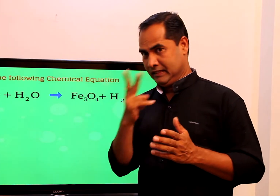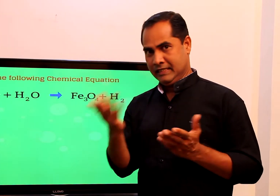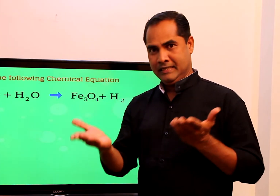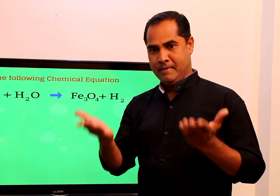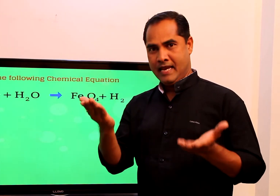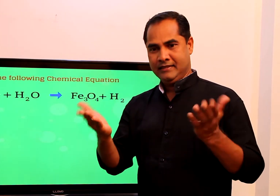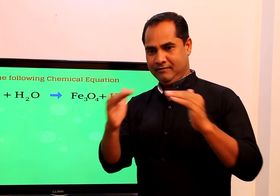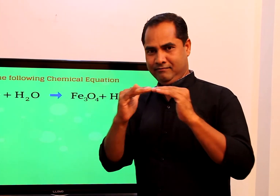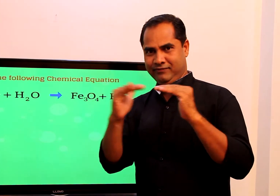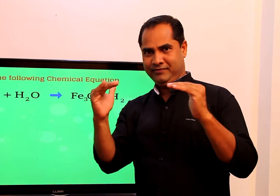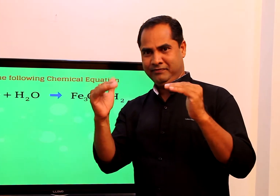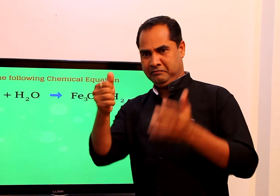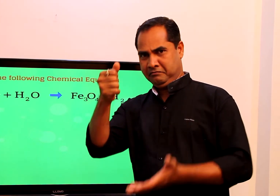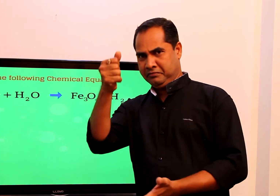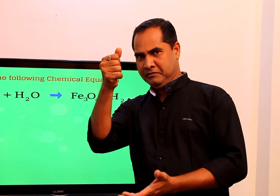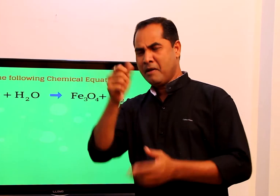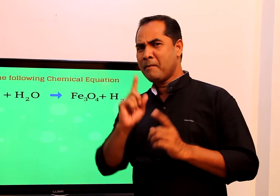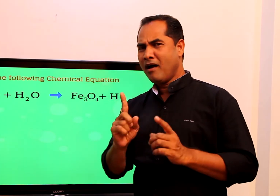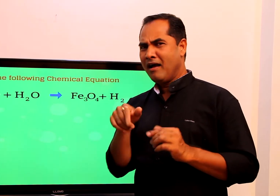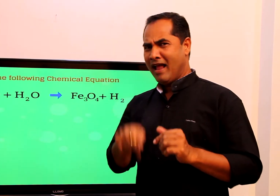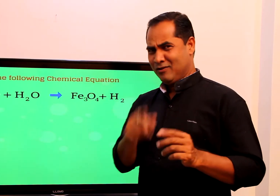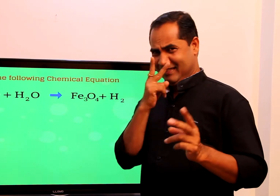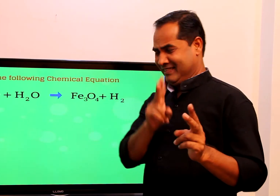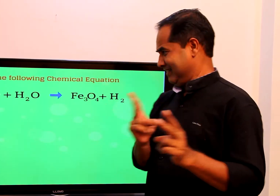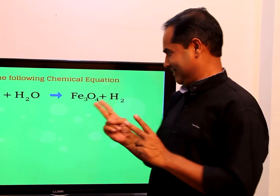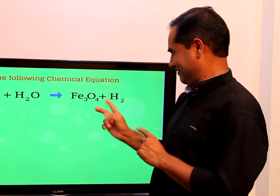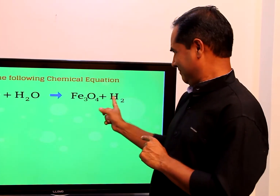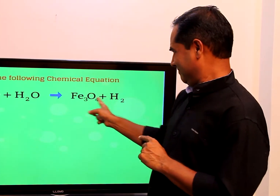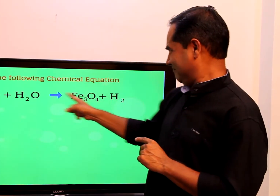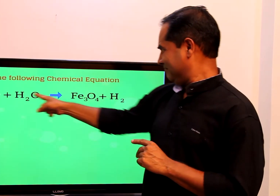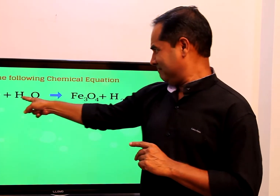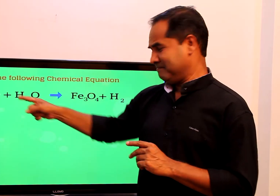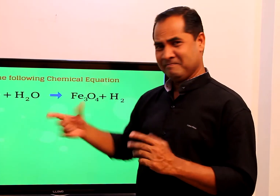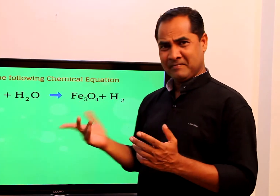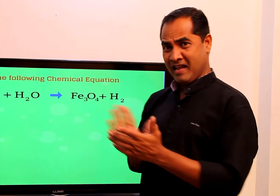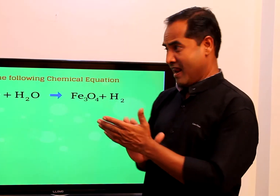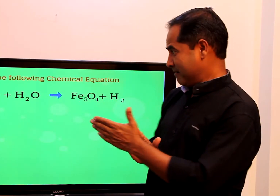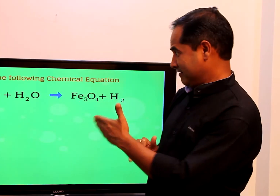the reactant and the product, being balanced in a chemical equation. So we'll